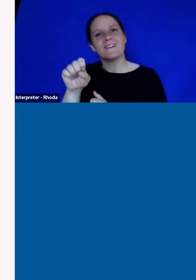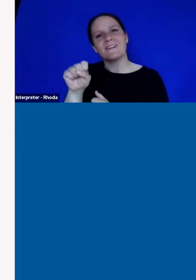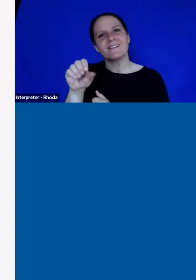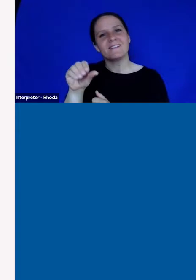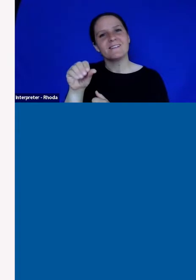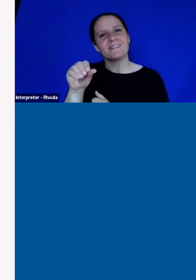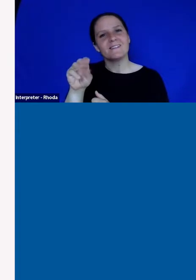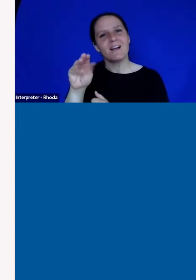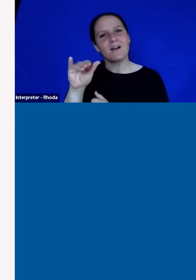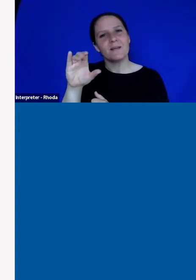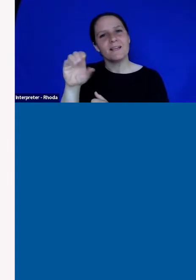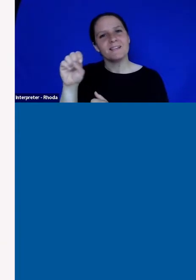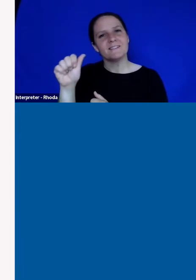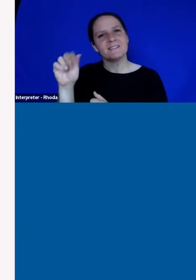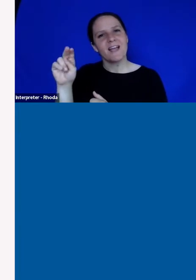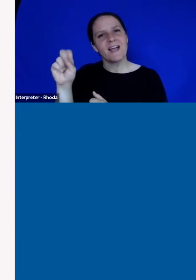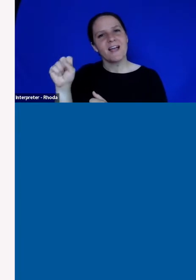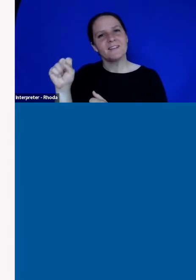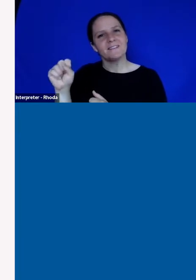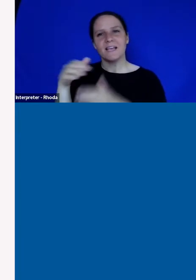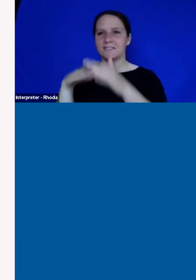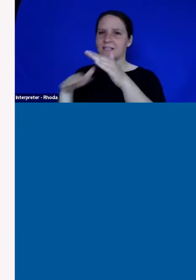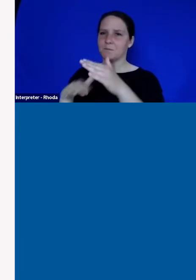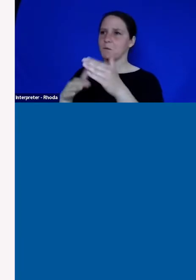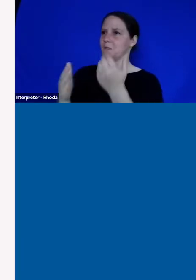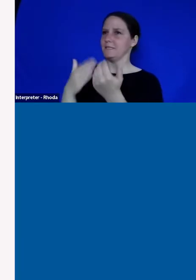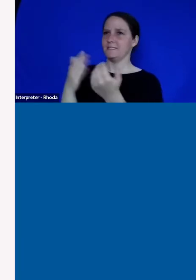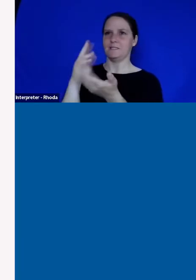and it makes things easy to read. Slide 13.